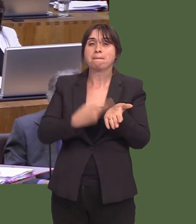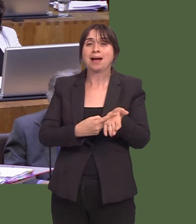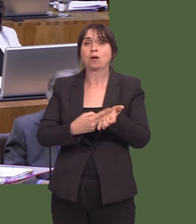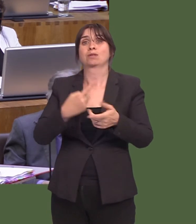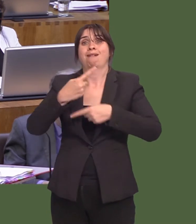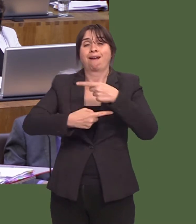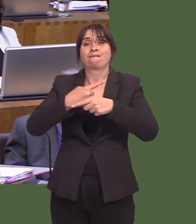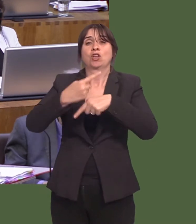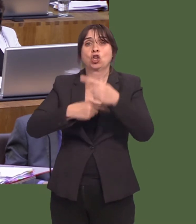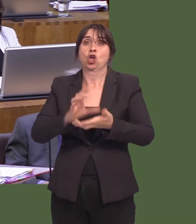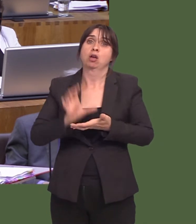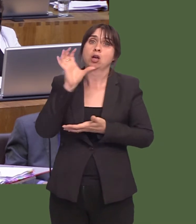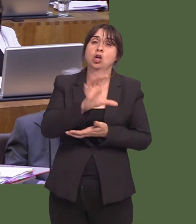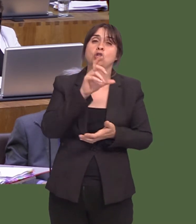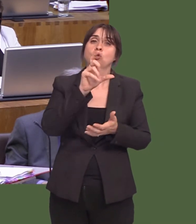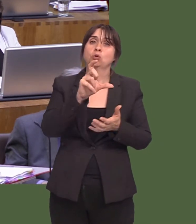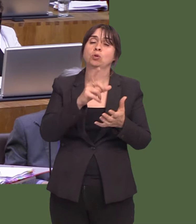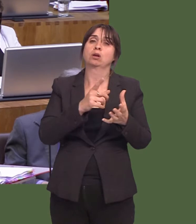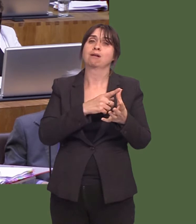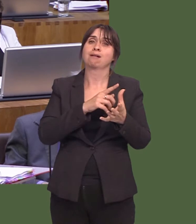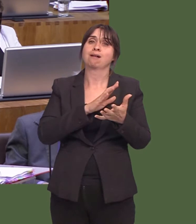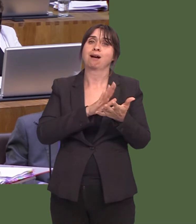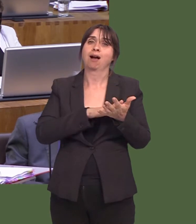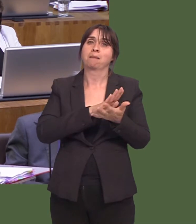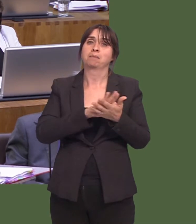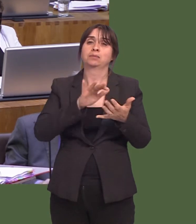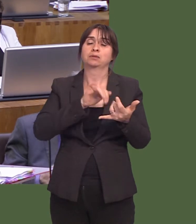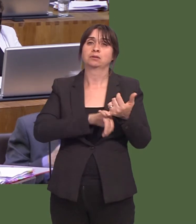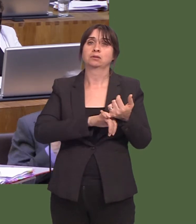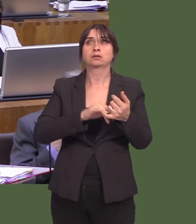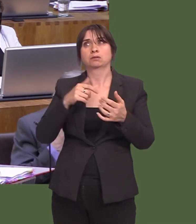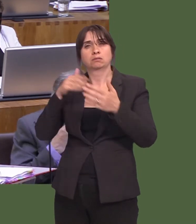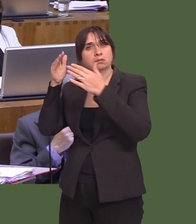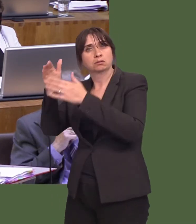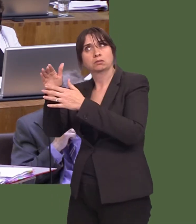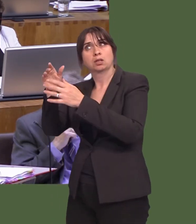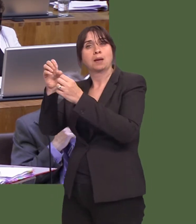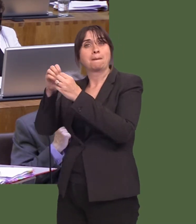So, if we look at the Betsi Cadwaladr area, including Ynys MÙn, of course, we know that